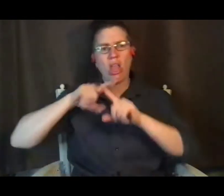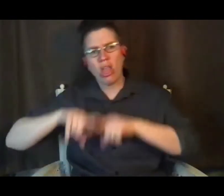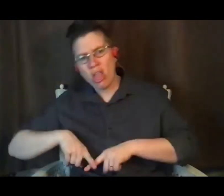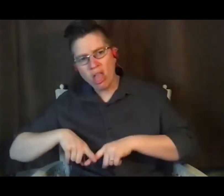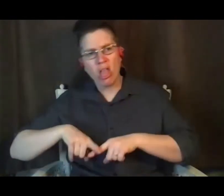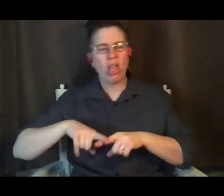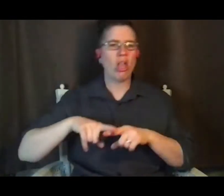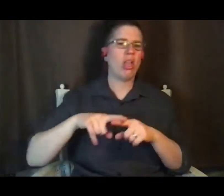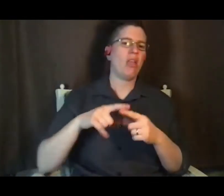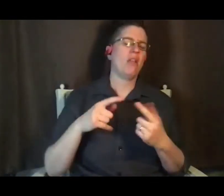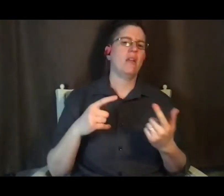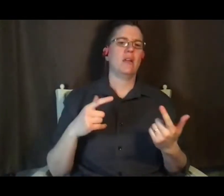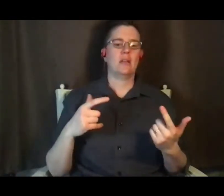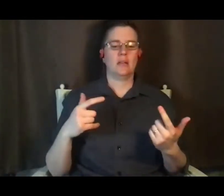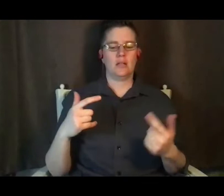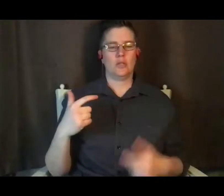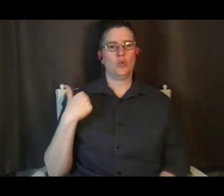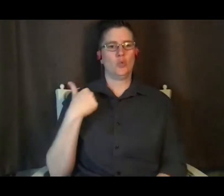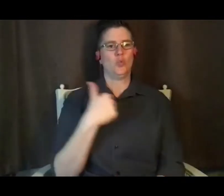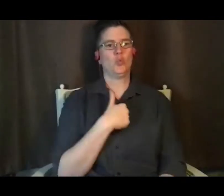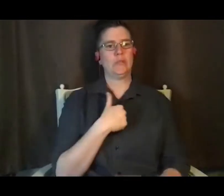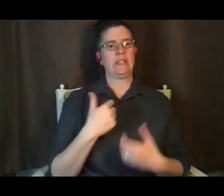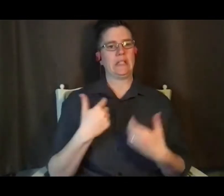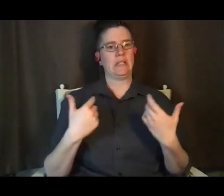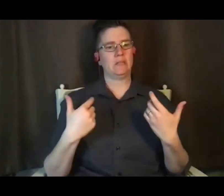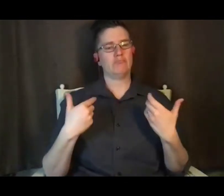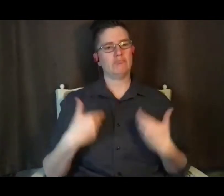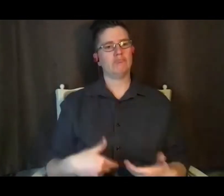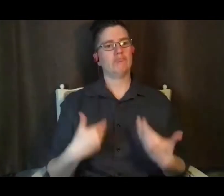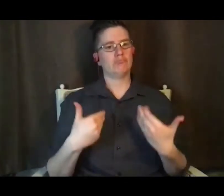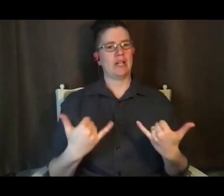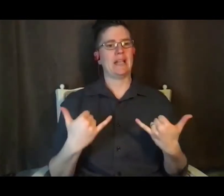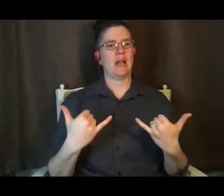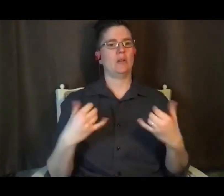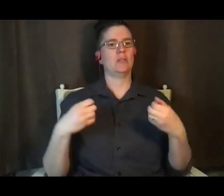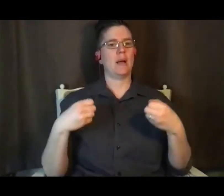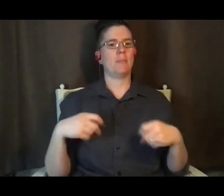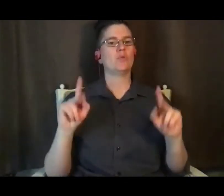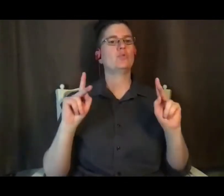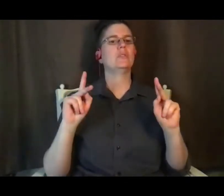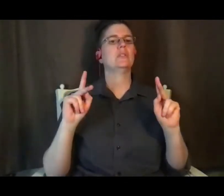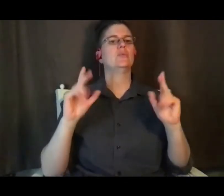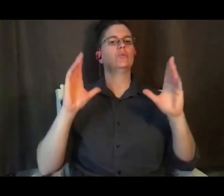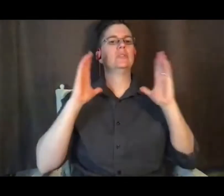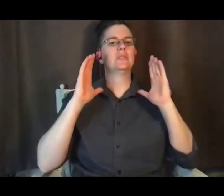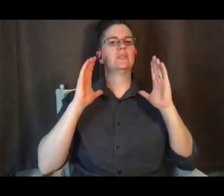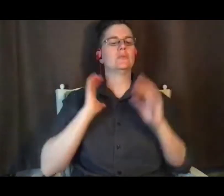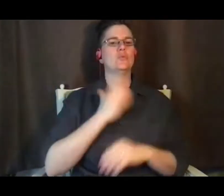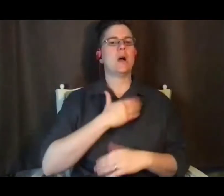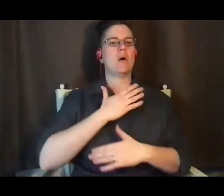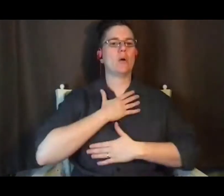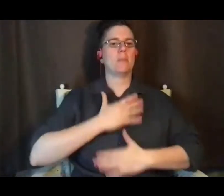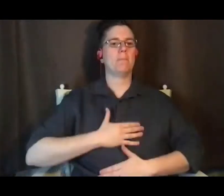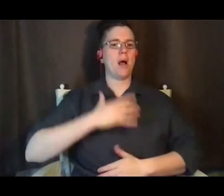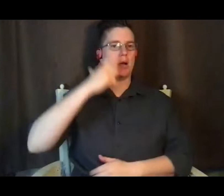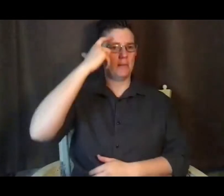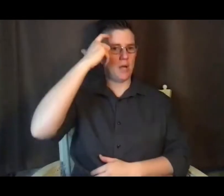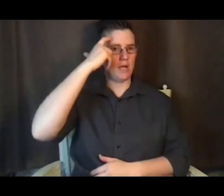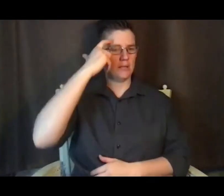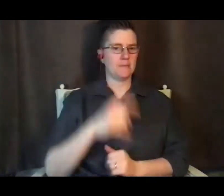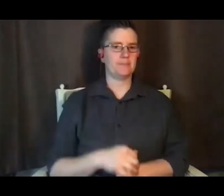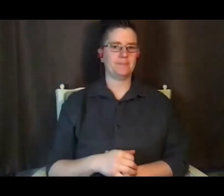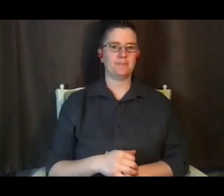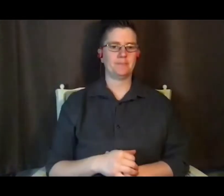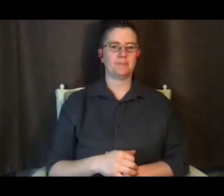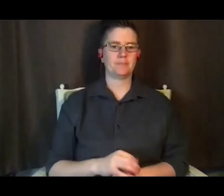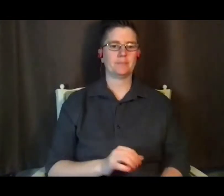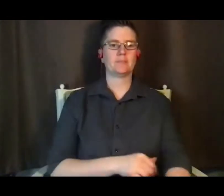that this is an opportunity for us to listen to our body minds instead this is an opportunity